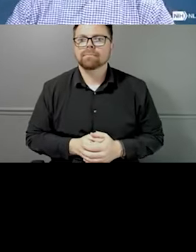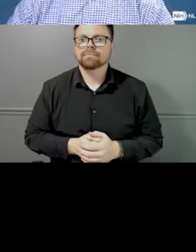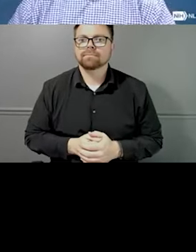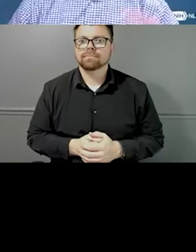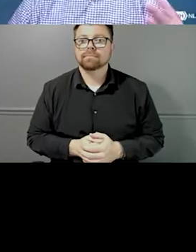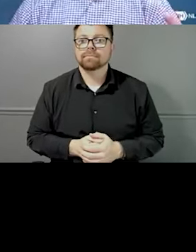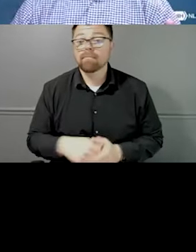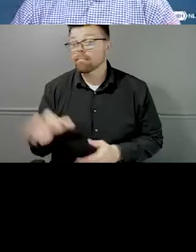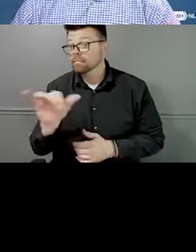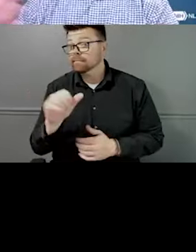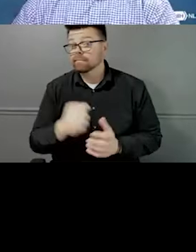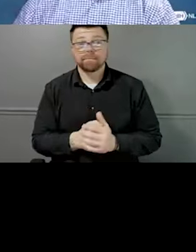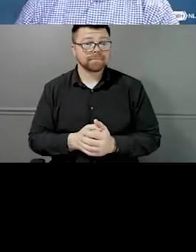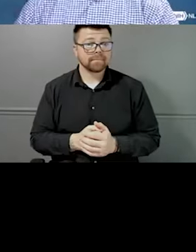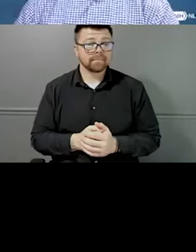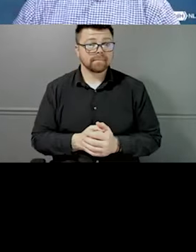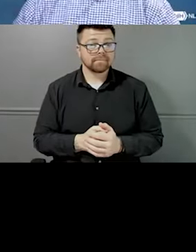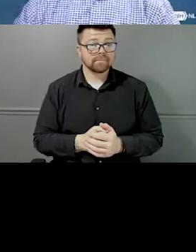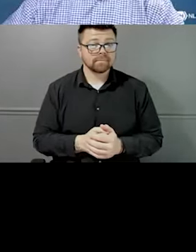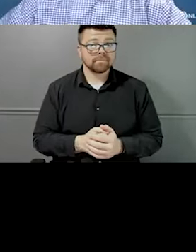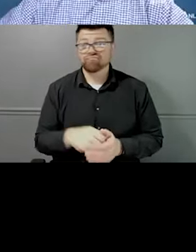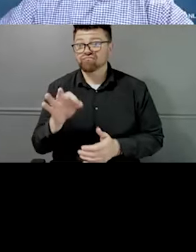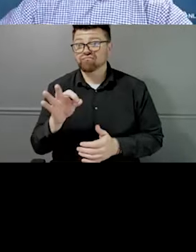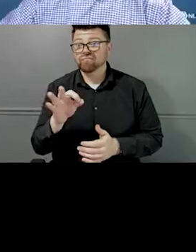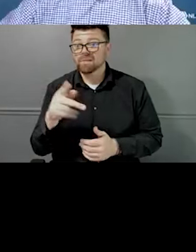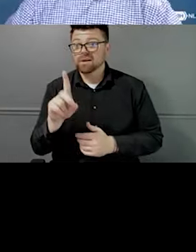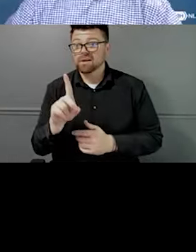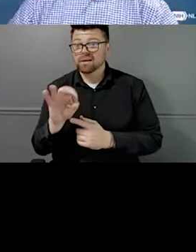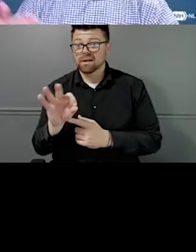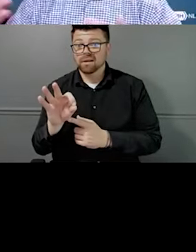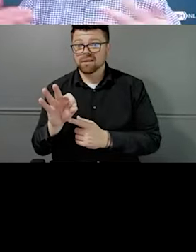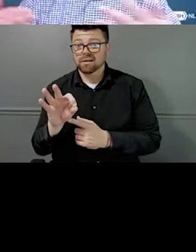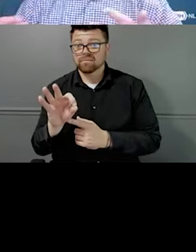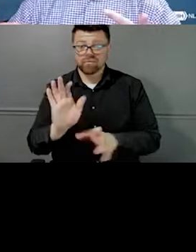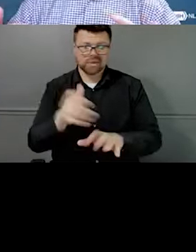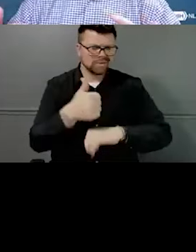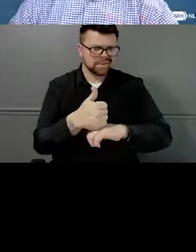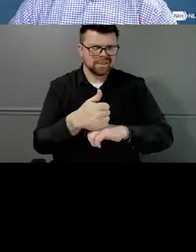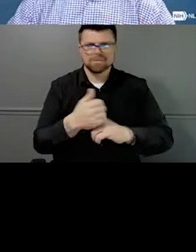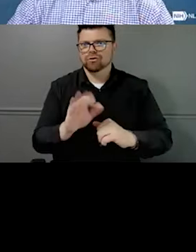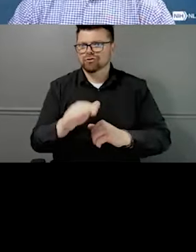Again, if you have some PDFs that are sitting on your drive, and you want to see which one is which,